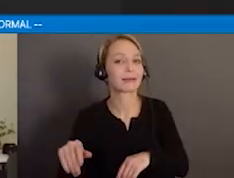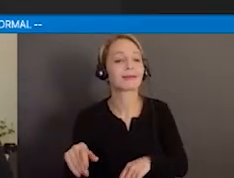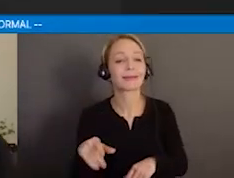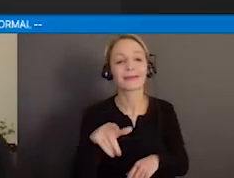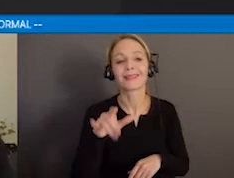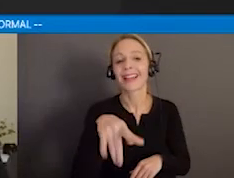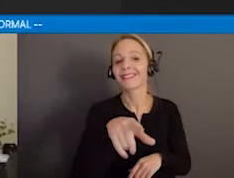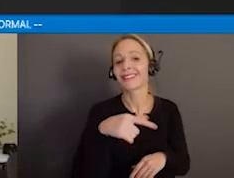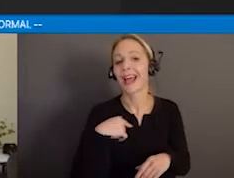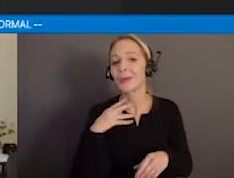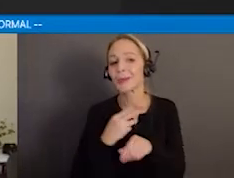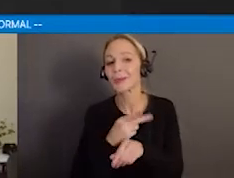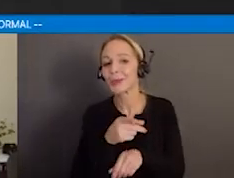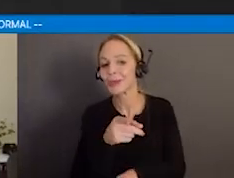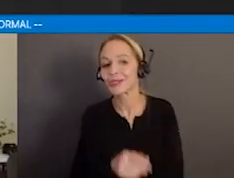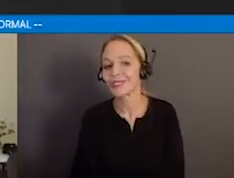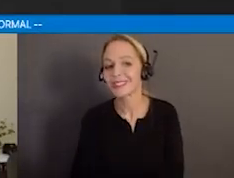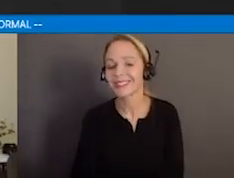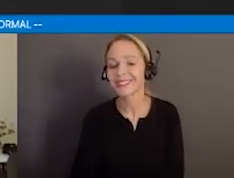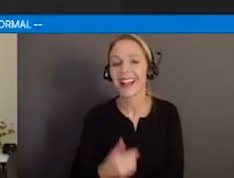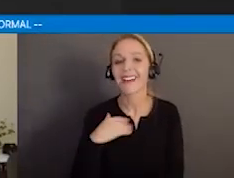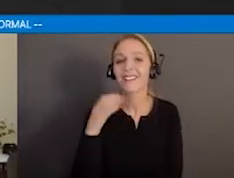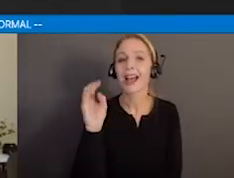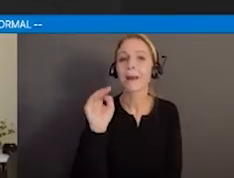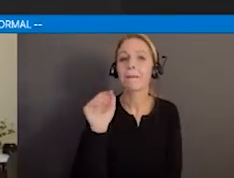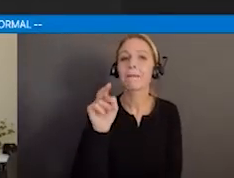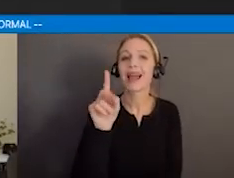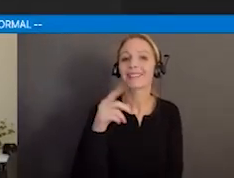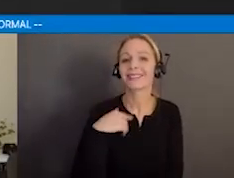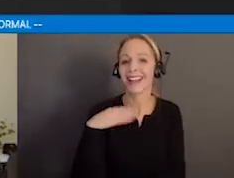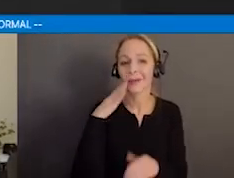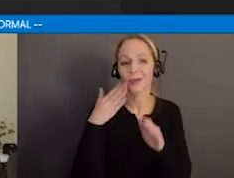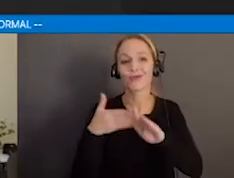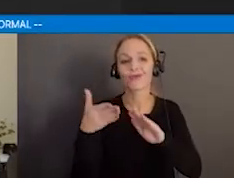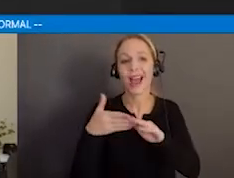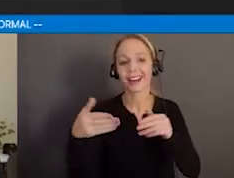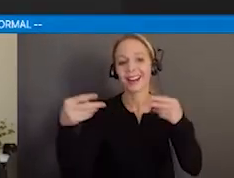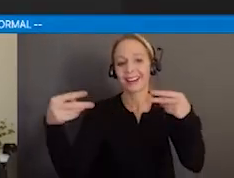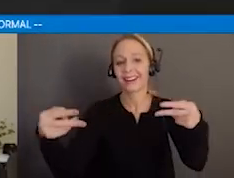AND THAT'S WHAT I WILL USE HERE. I HAVE A COMMAND HERE TO RUN THE PROJECT -- PROJECT 3.